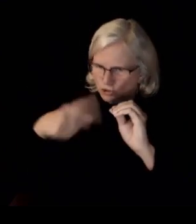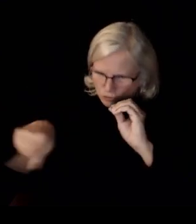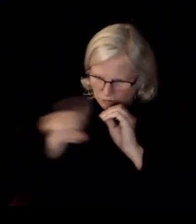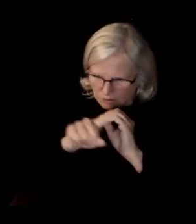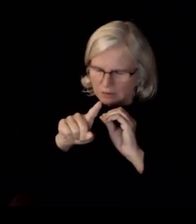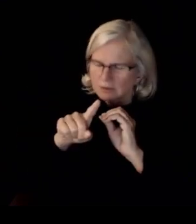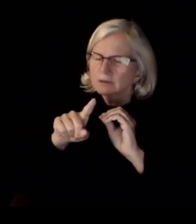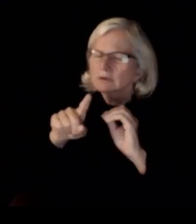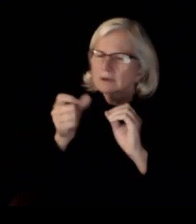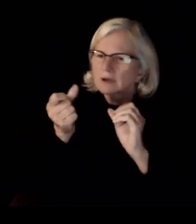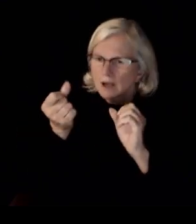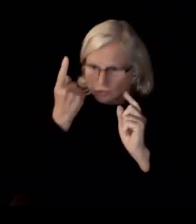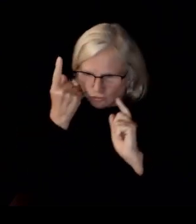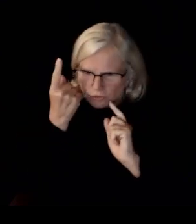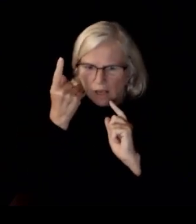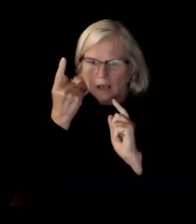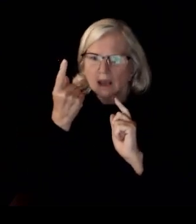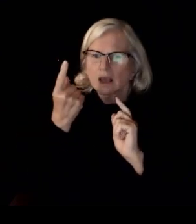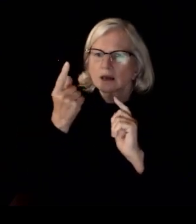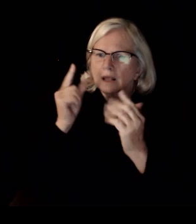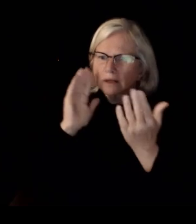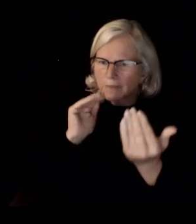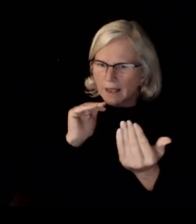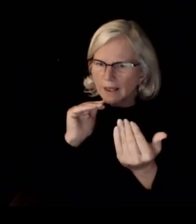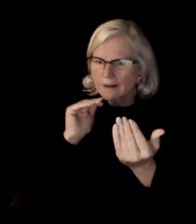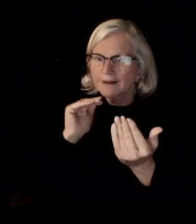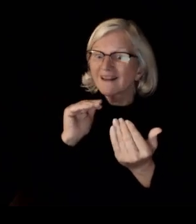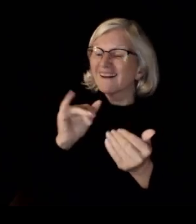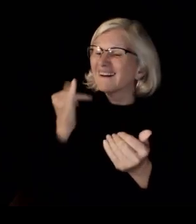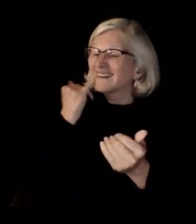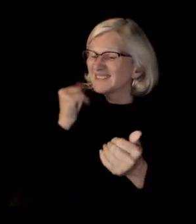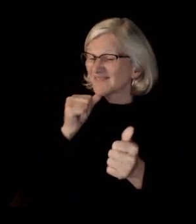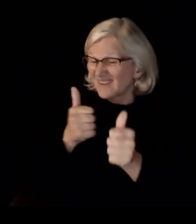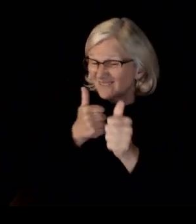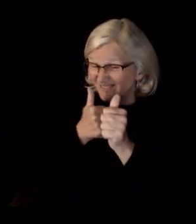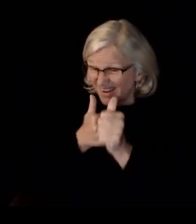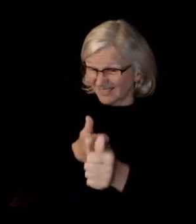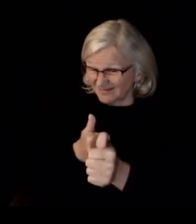Thank you and if you don't mind just a quick follow-up about actually wearing the